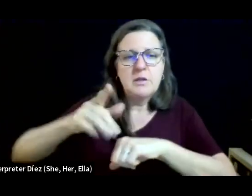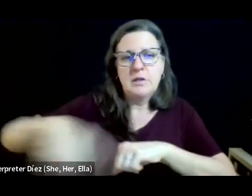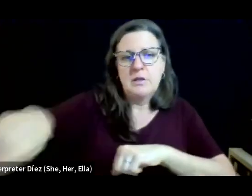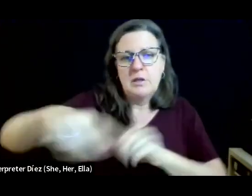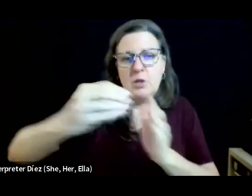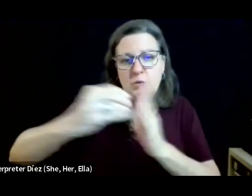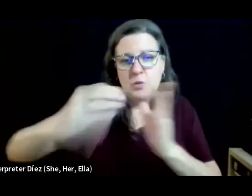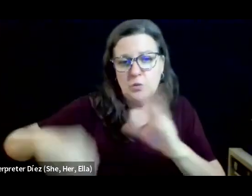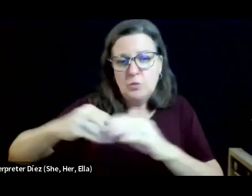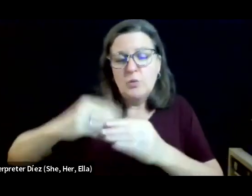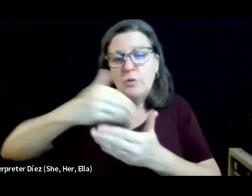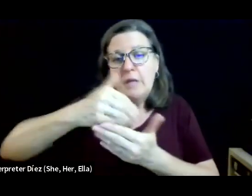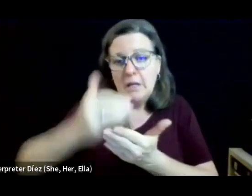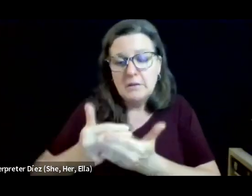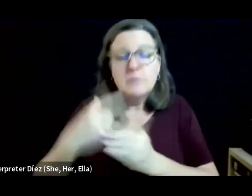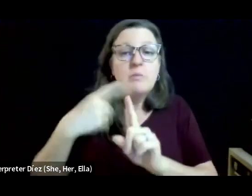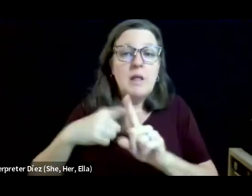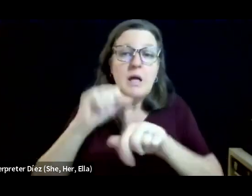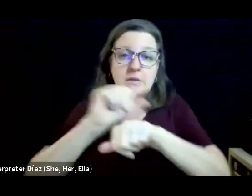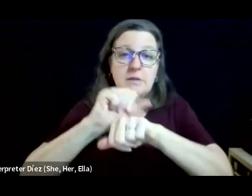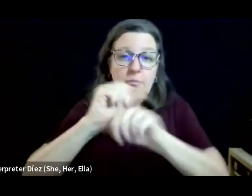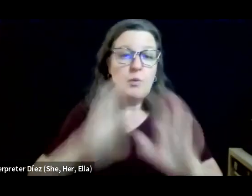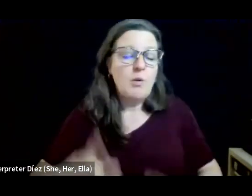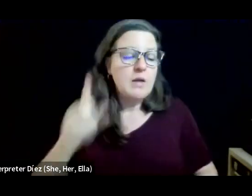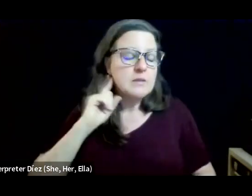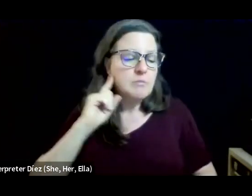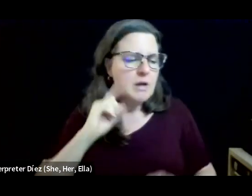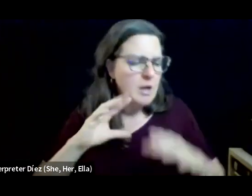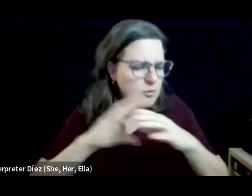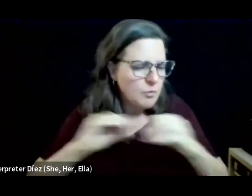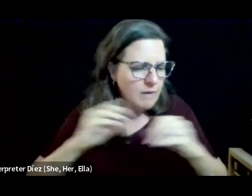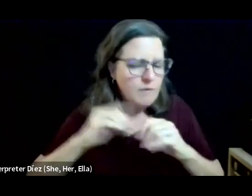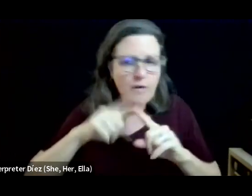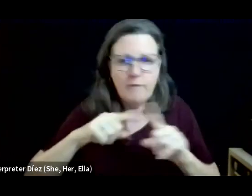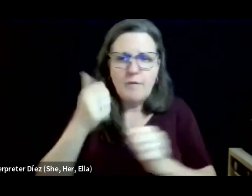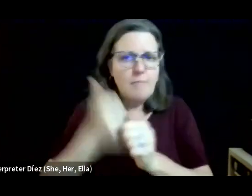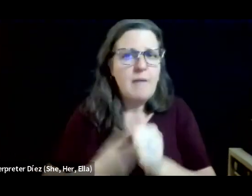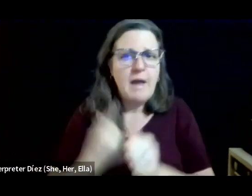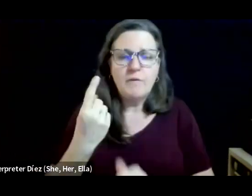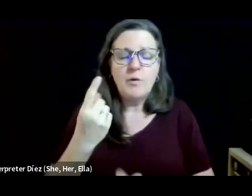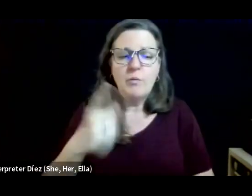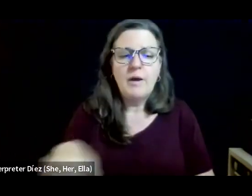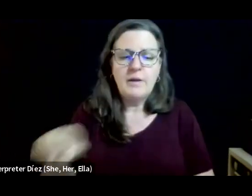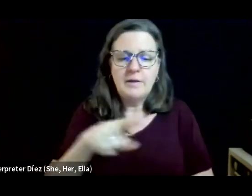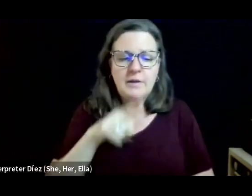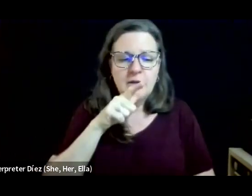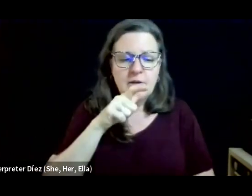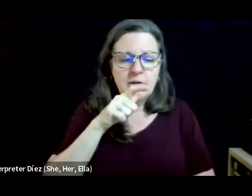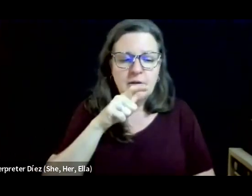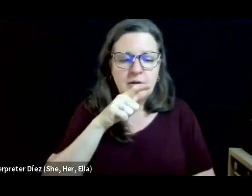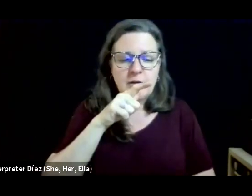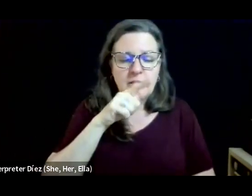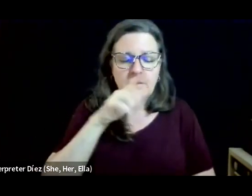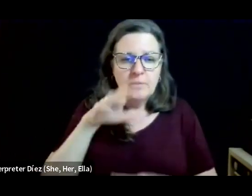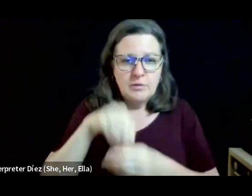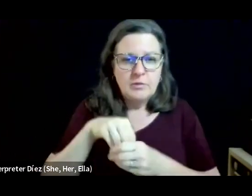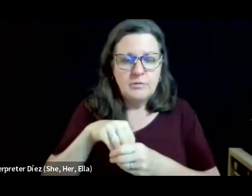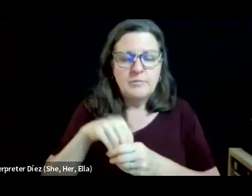Because we've heard the comments from, um, from everyone who's been, you know, using those services. We recognize it's not